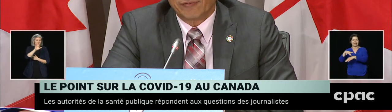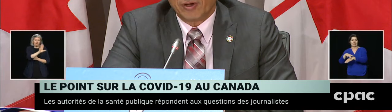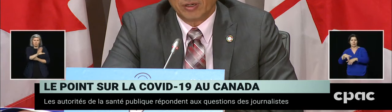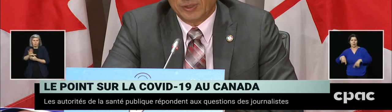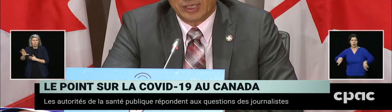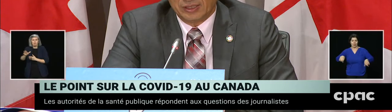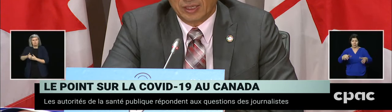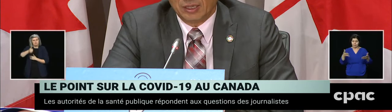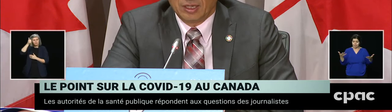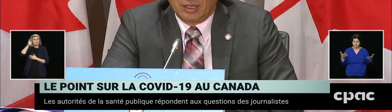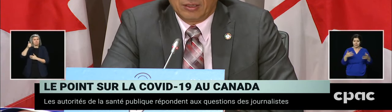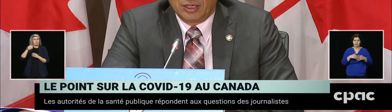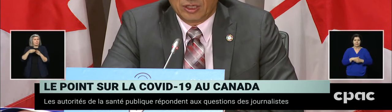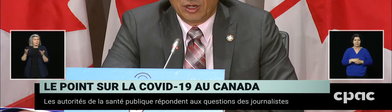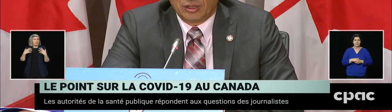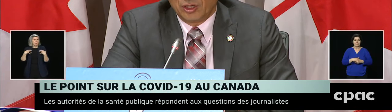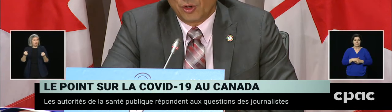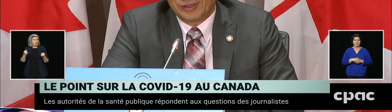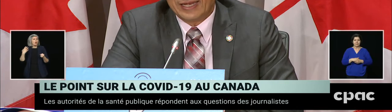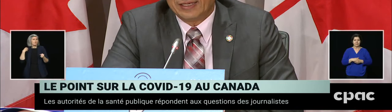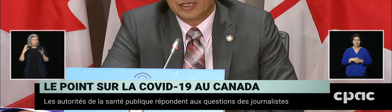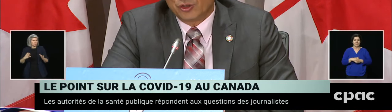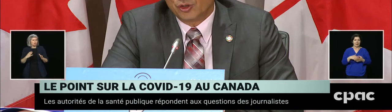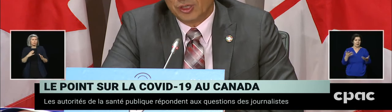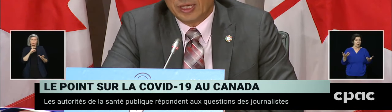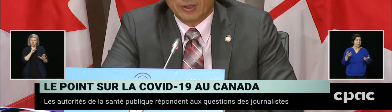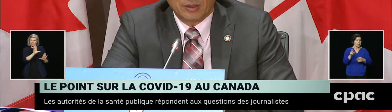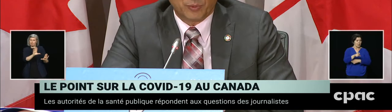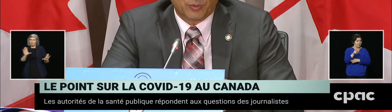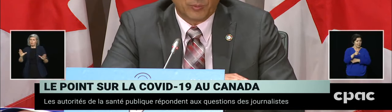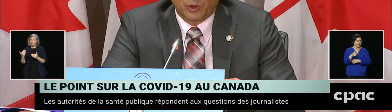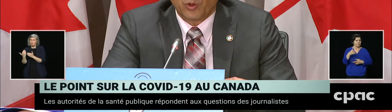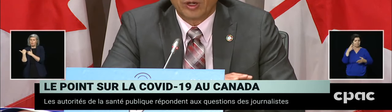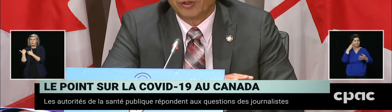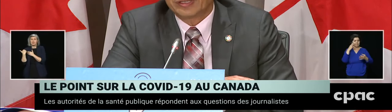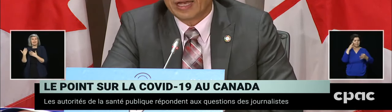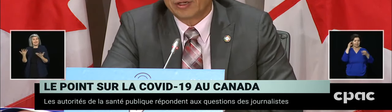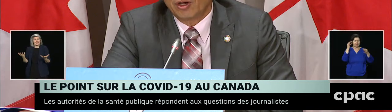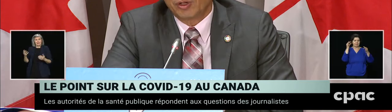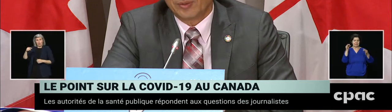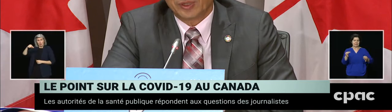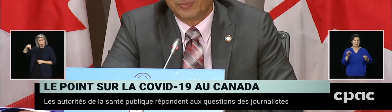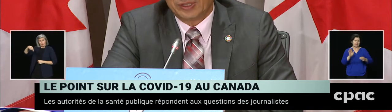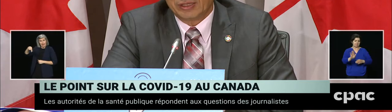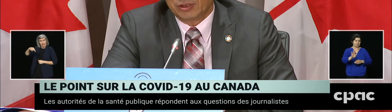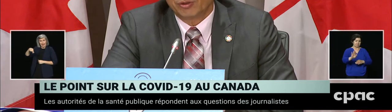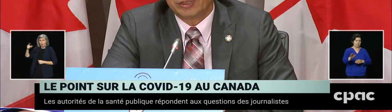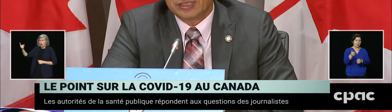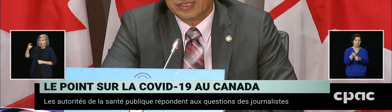CHIEF PUBLIC HEALTH OFFICER.